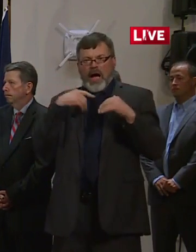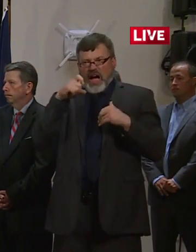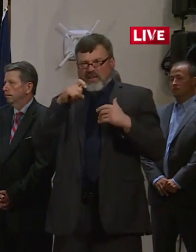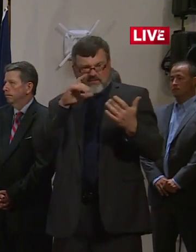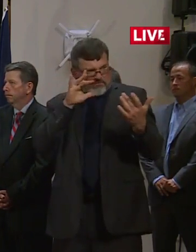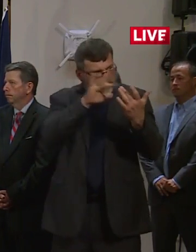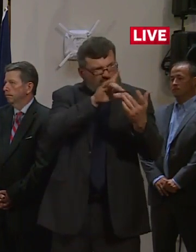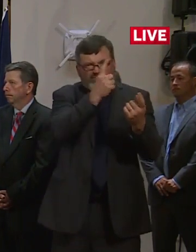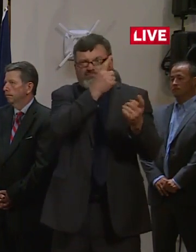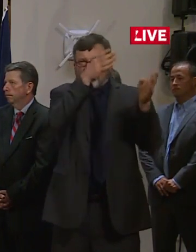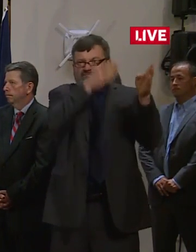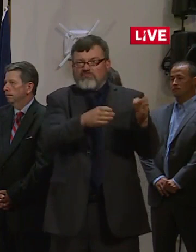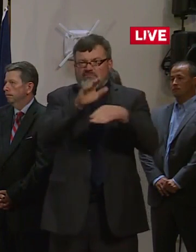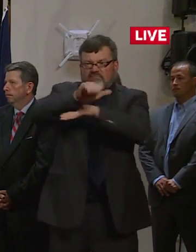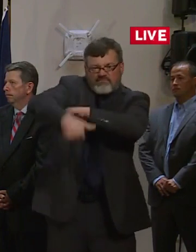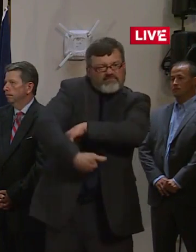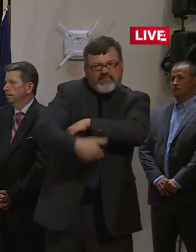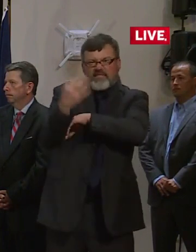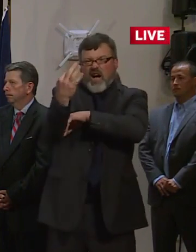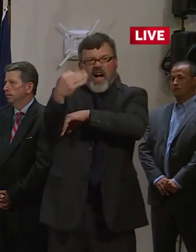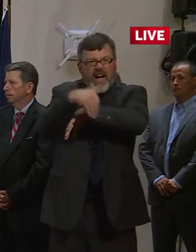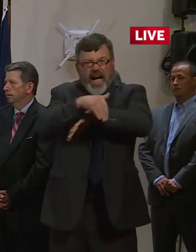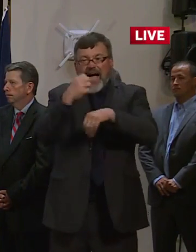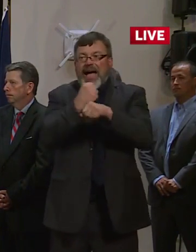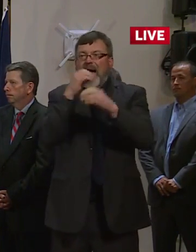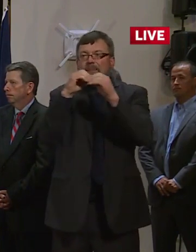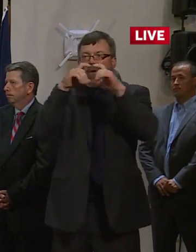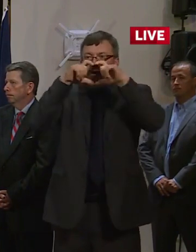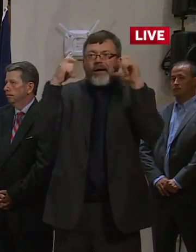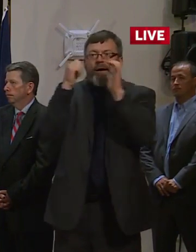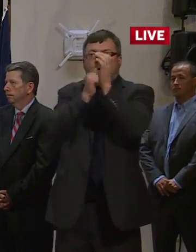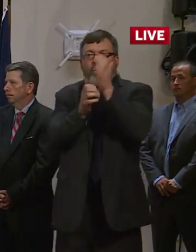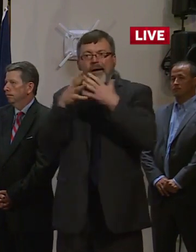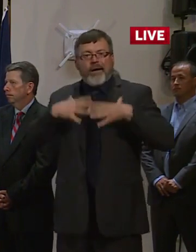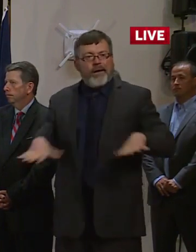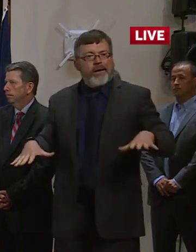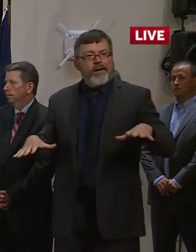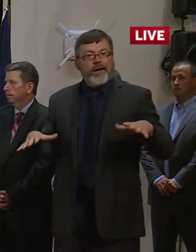CHASING A LEAD FROM CONGRESSMAN WELSCH AND COLD CALLING SOMEONE